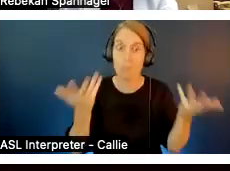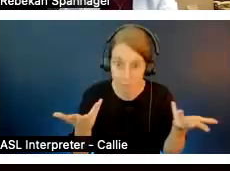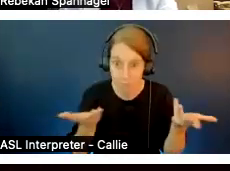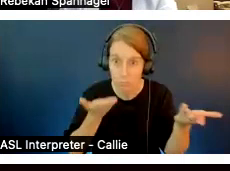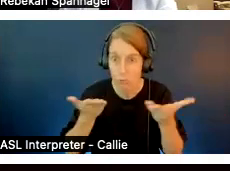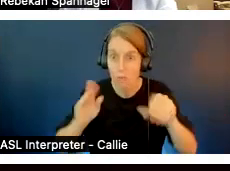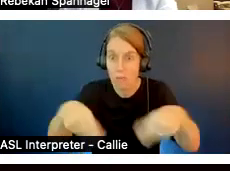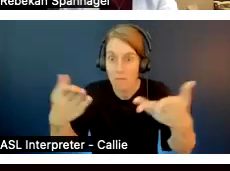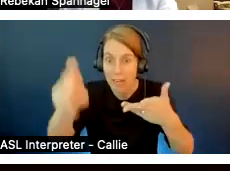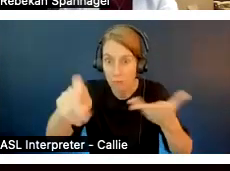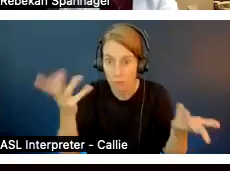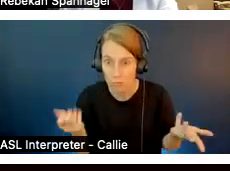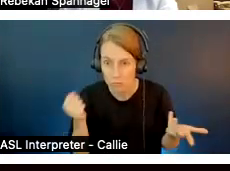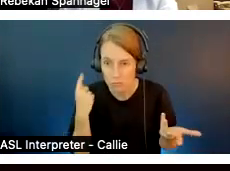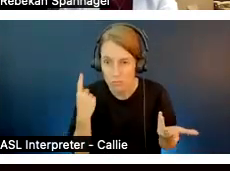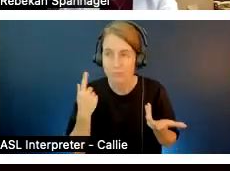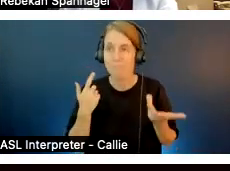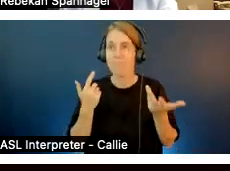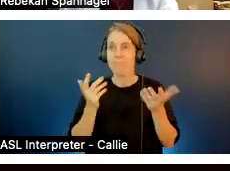how much the person is paid or who's paying them shouldn't matter